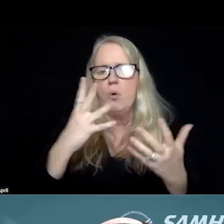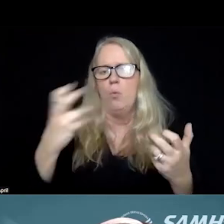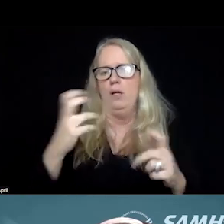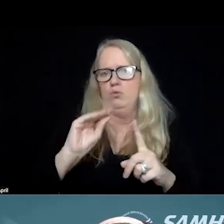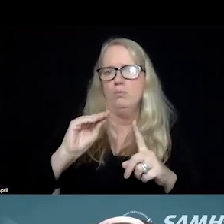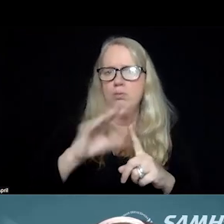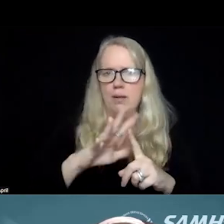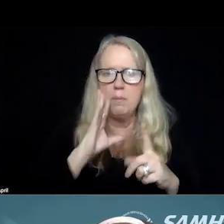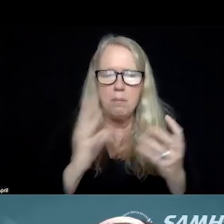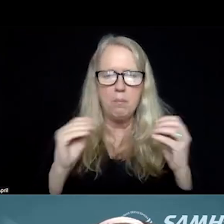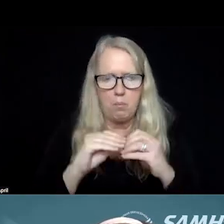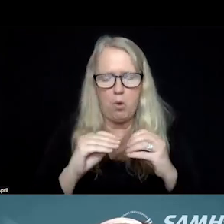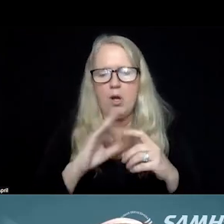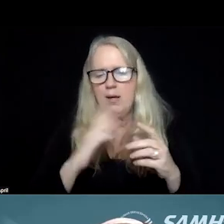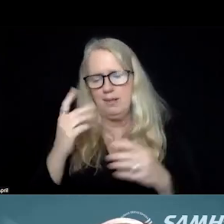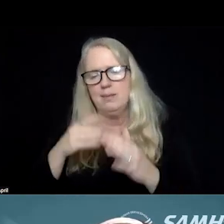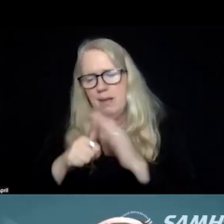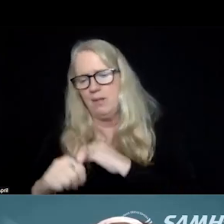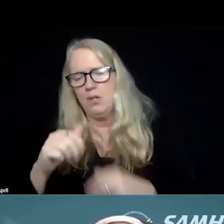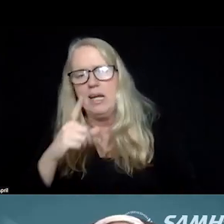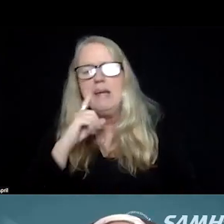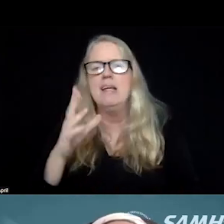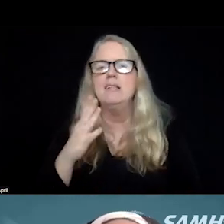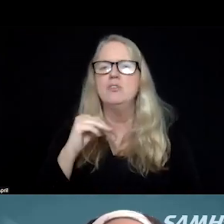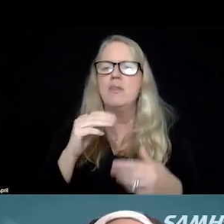THAT IS PART OF THE MENTAL HEALTH BLOCK GRANT IS THE TRANSFER HEALTH INITIATIVE.